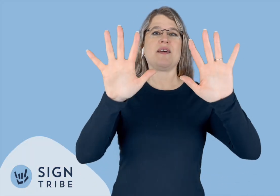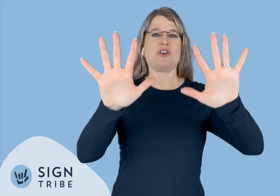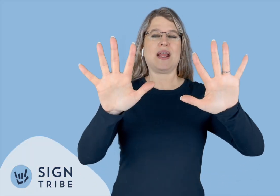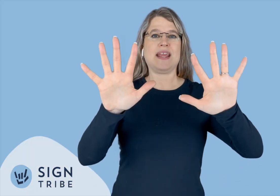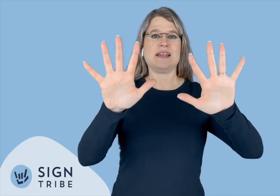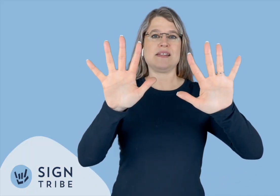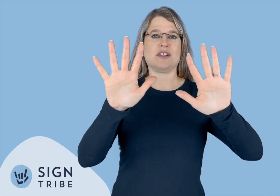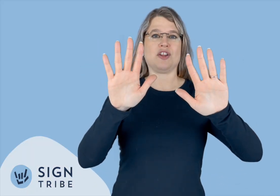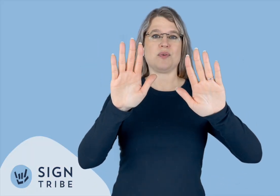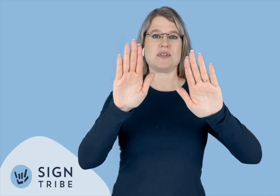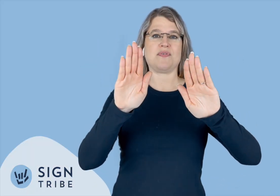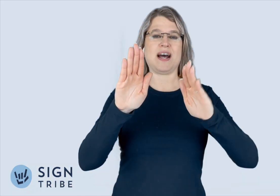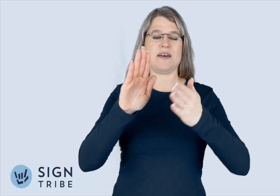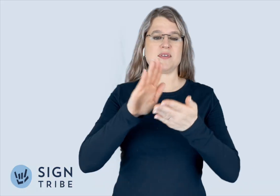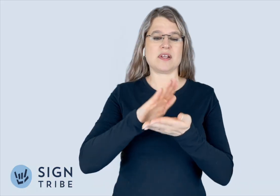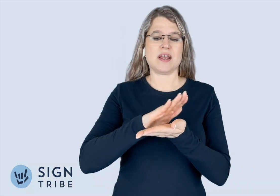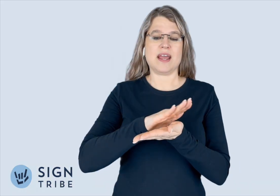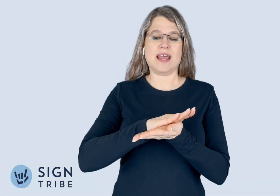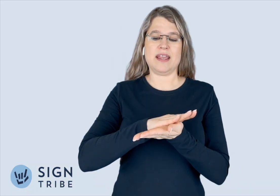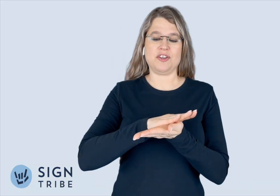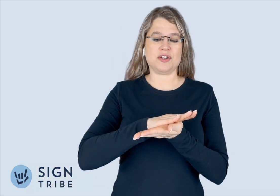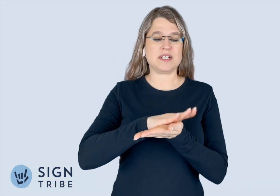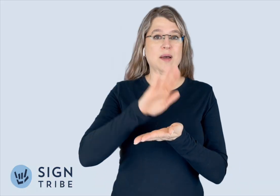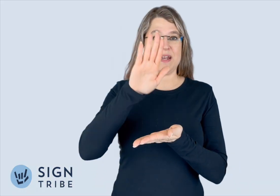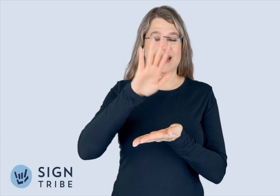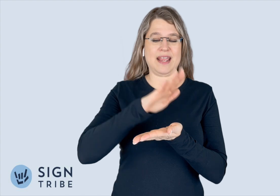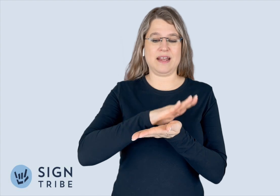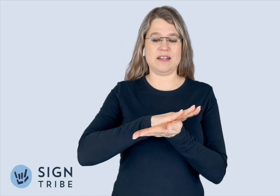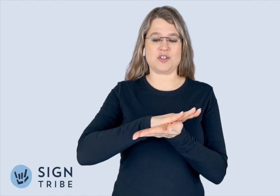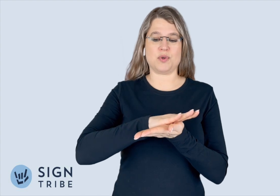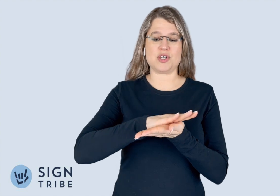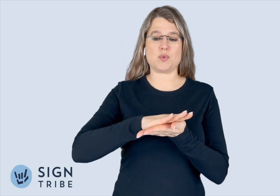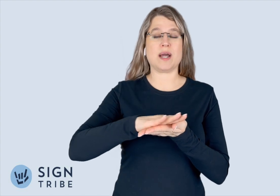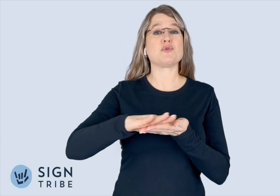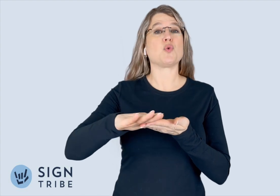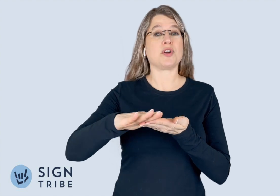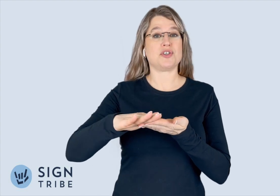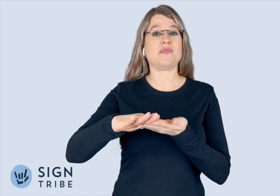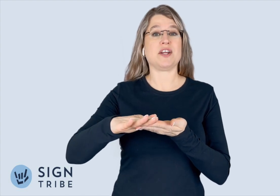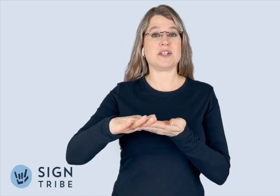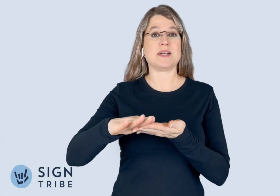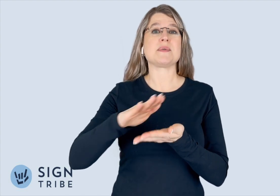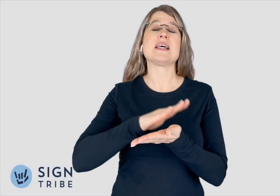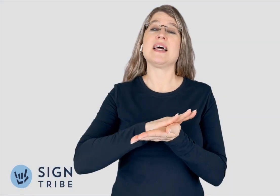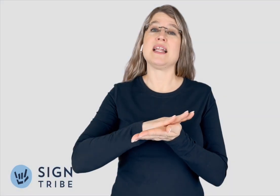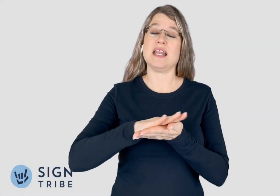have your hands in closed fives and your dominant hand is going to swipe towards your fingertips.